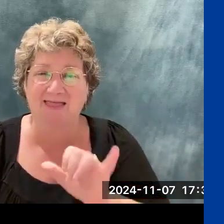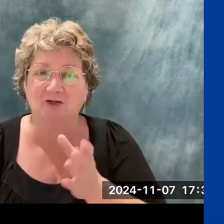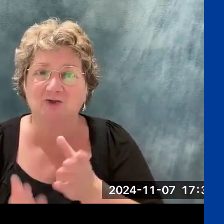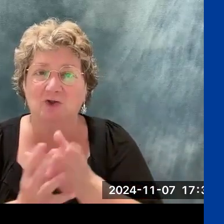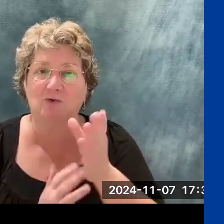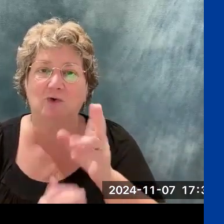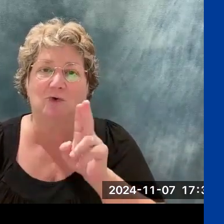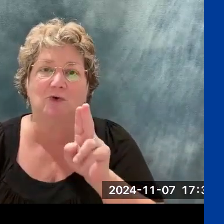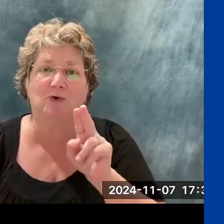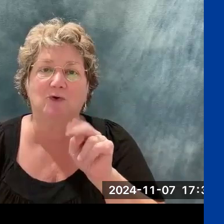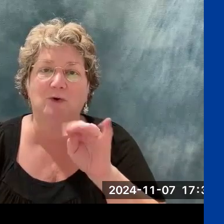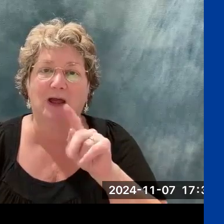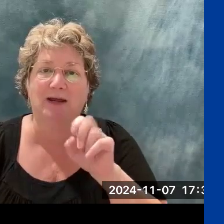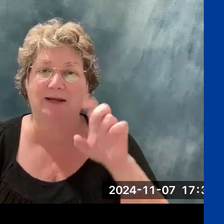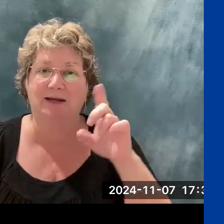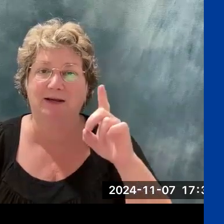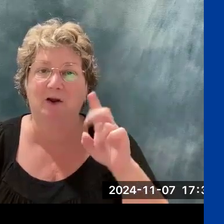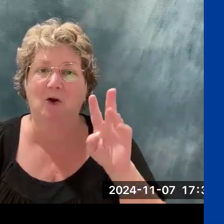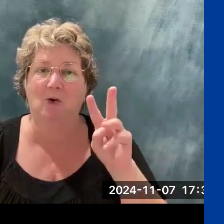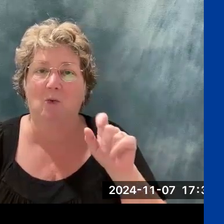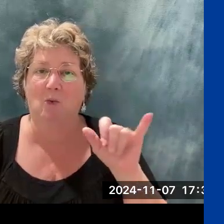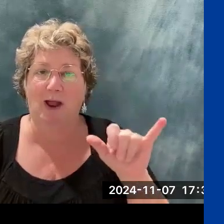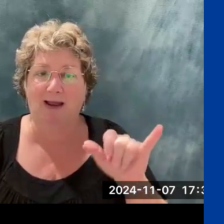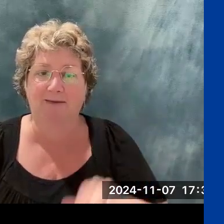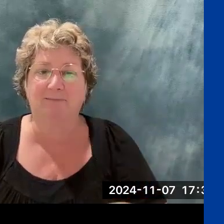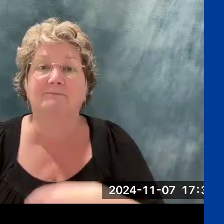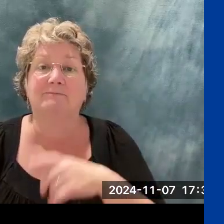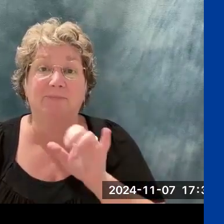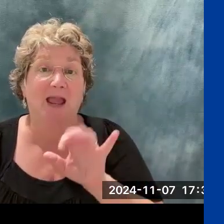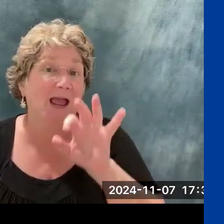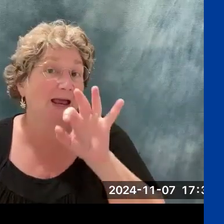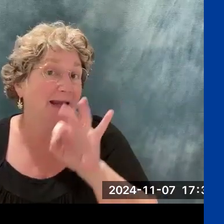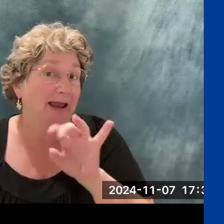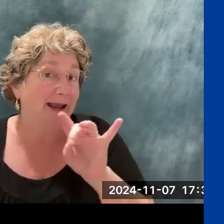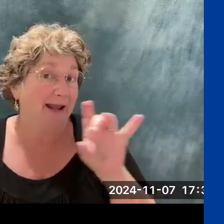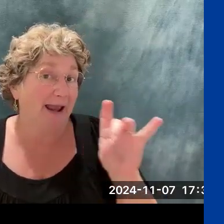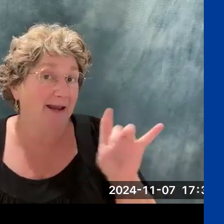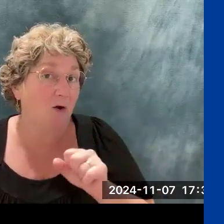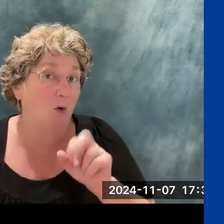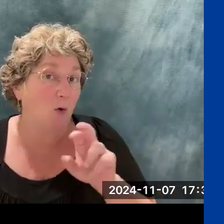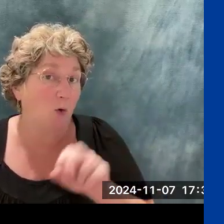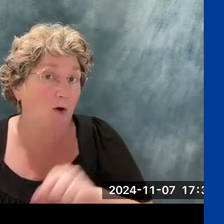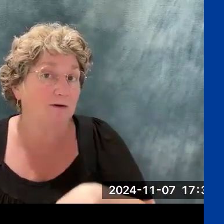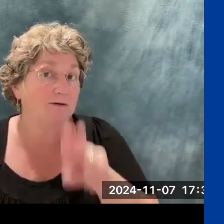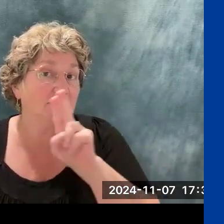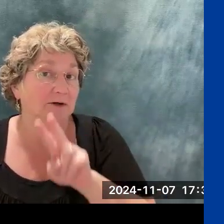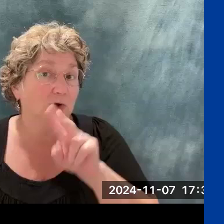988 and 211 will be the number that you can call, and Erika will talk a little bit about